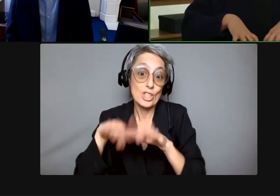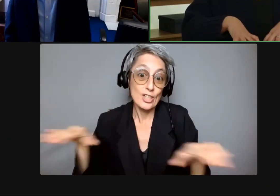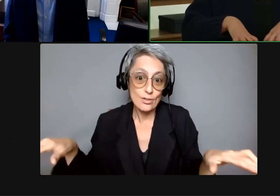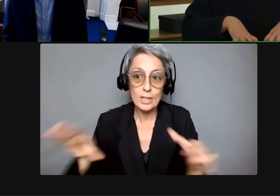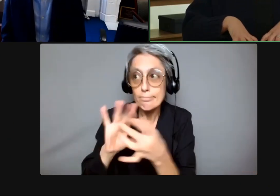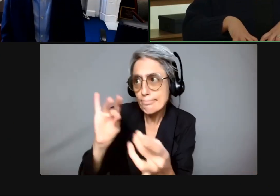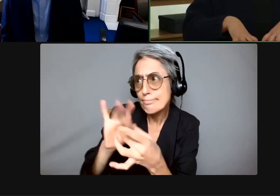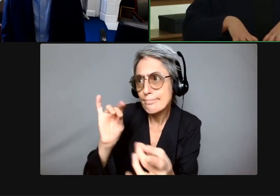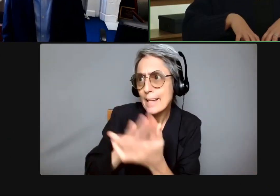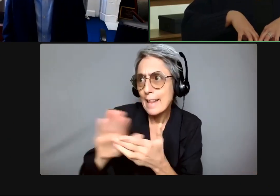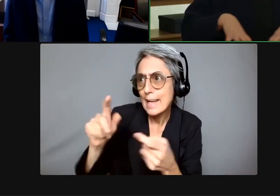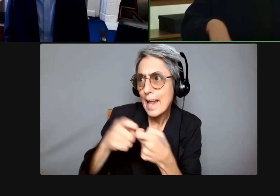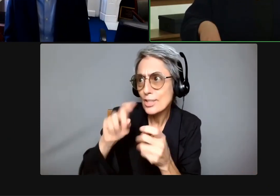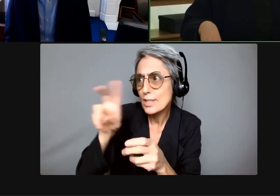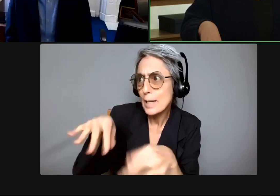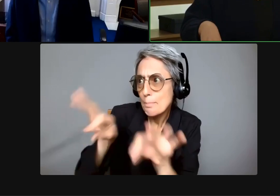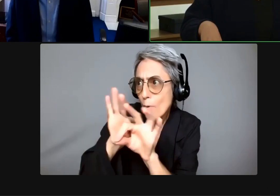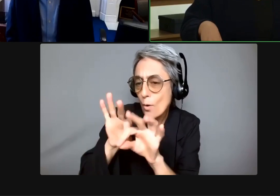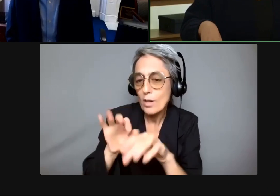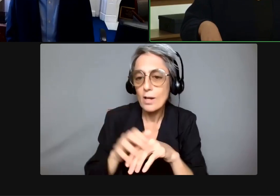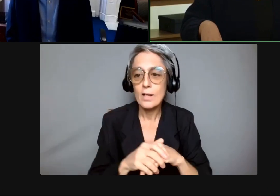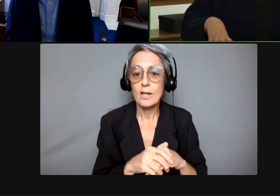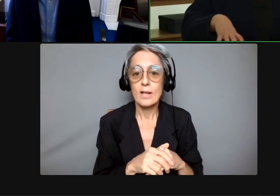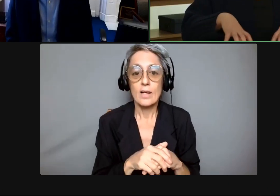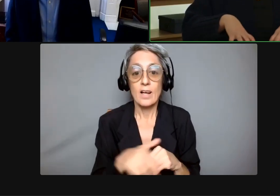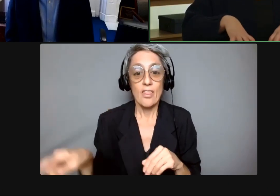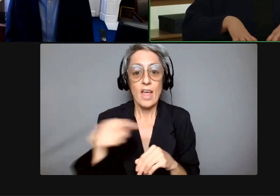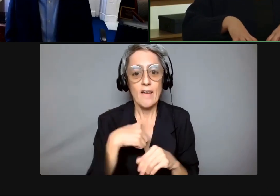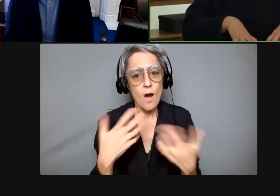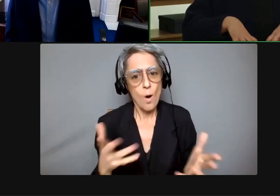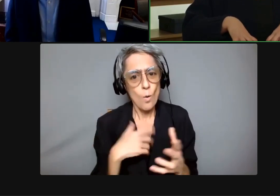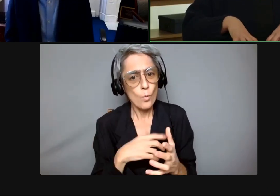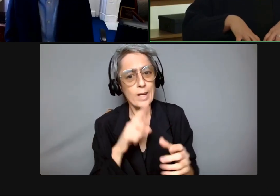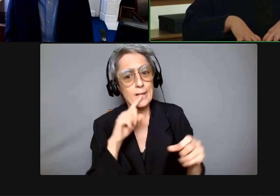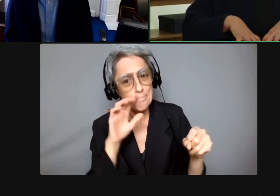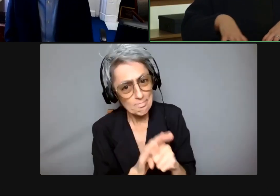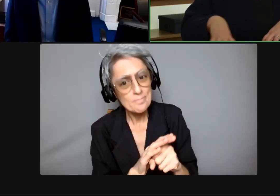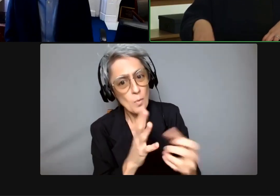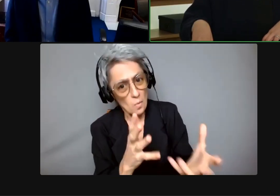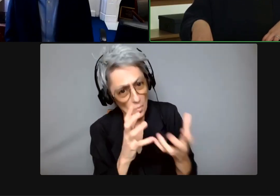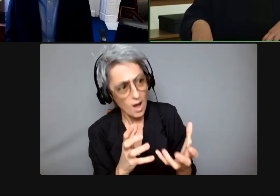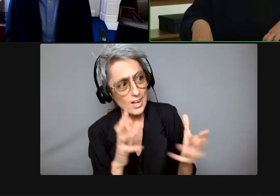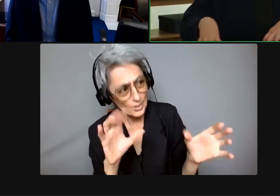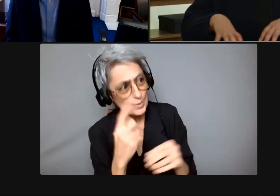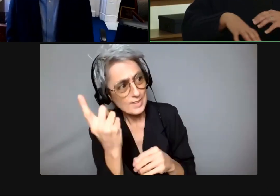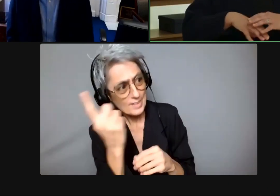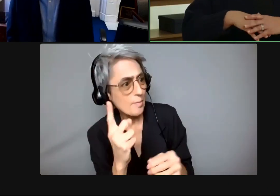look, we're in we don't know what to do and we don't have the money in our budget